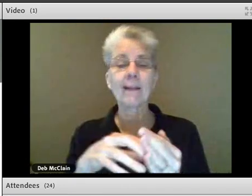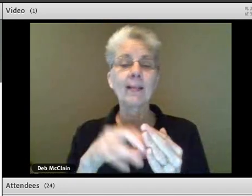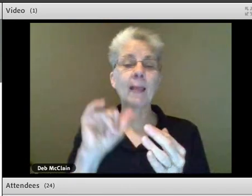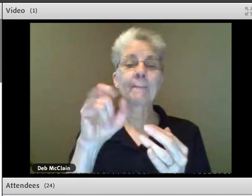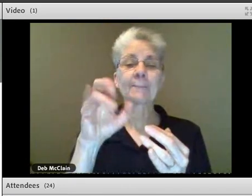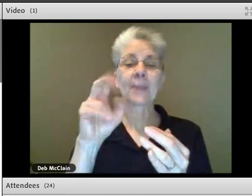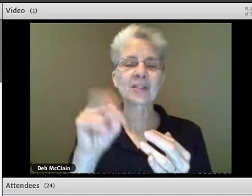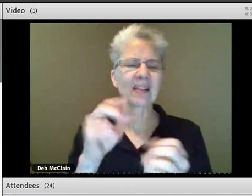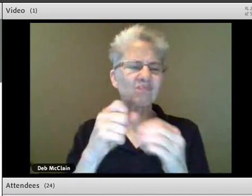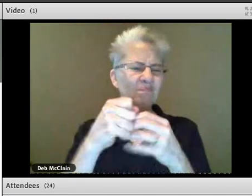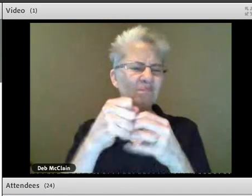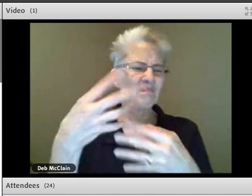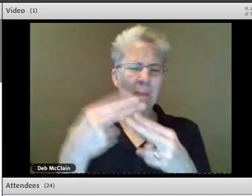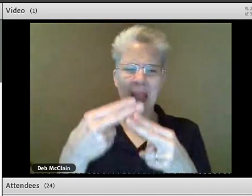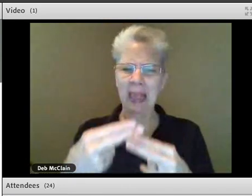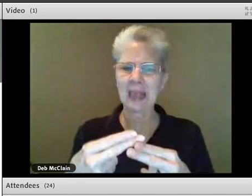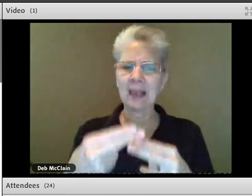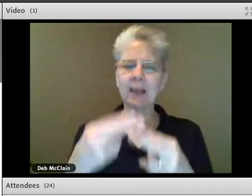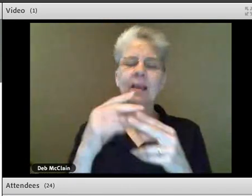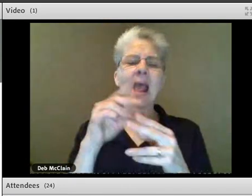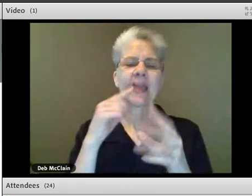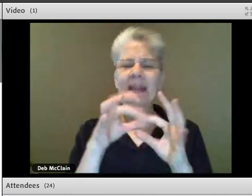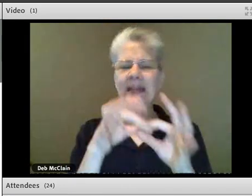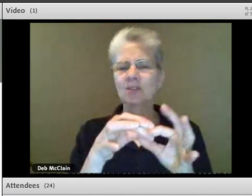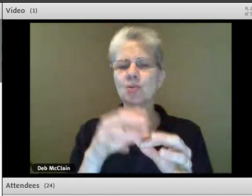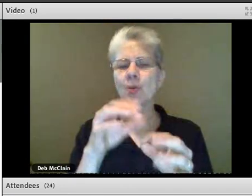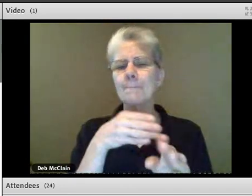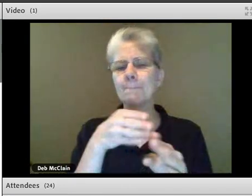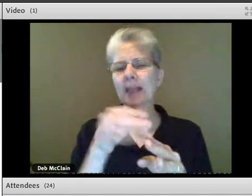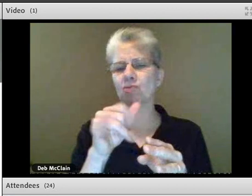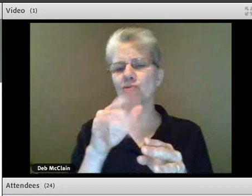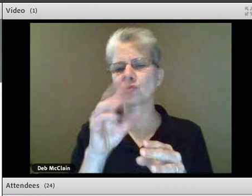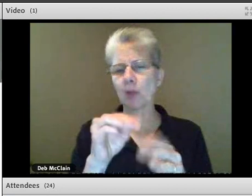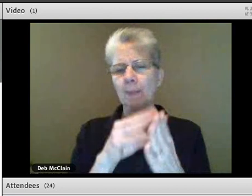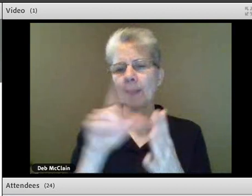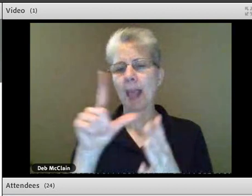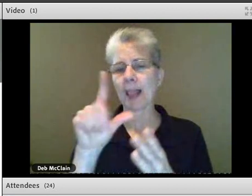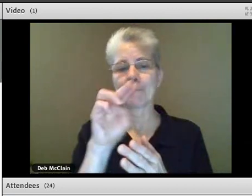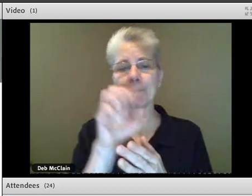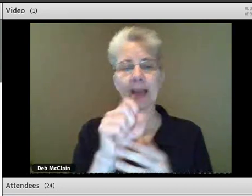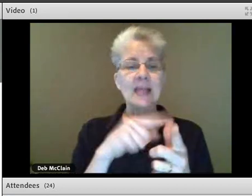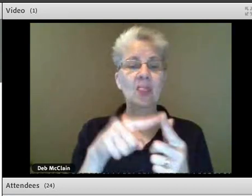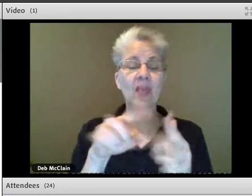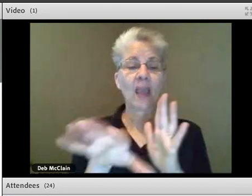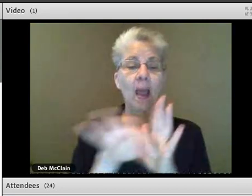to almost every mainstream learning management system. And then there's the option for free and open-source,